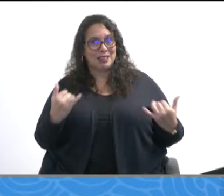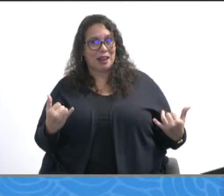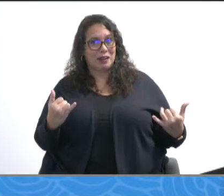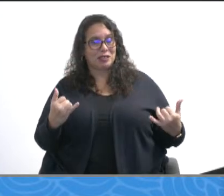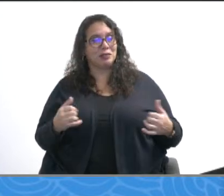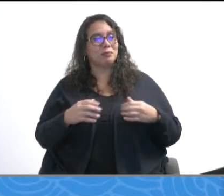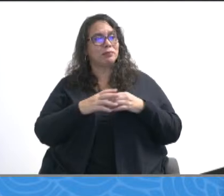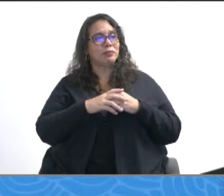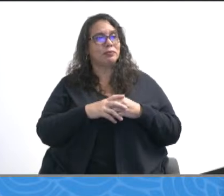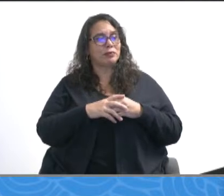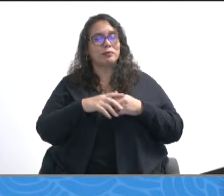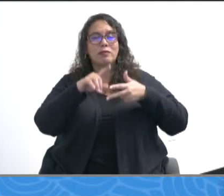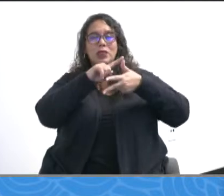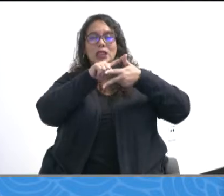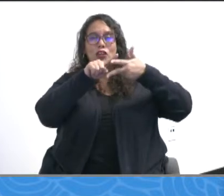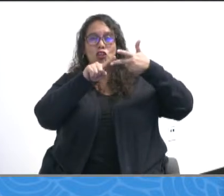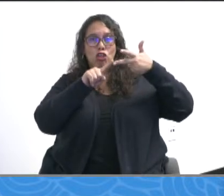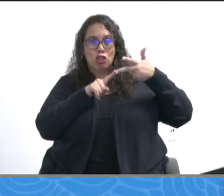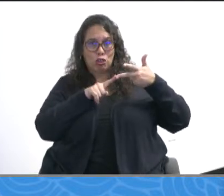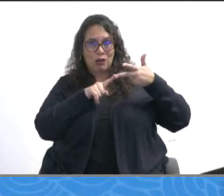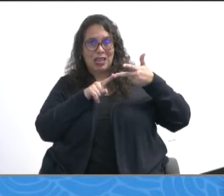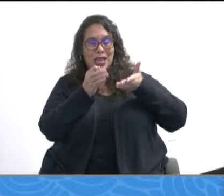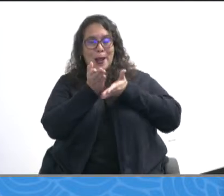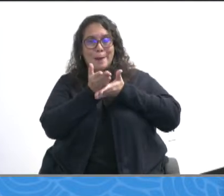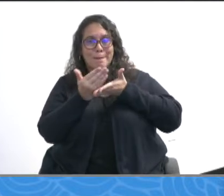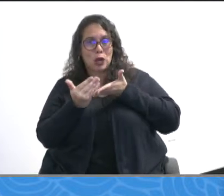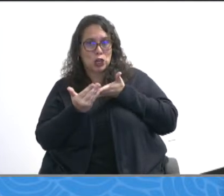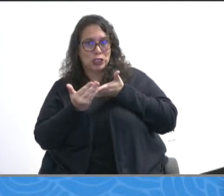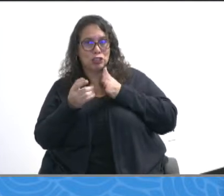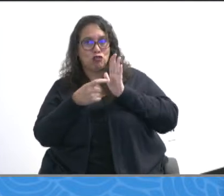So there's three parts to this required update.